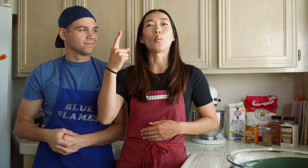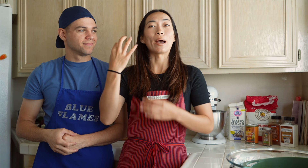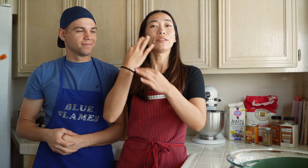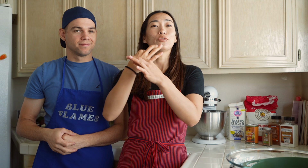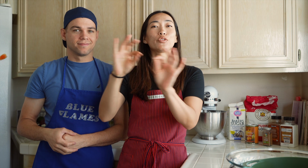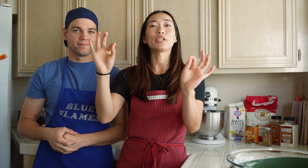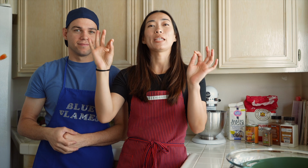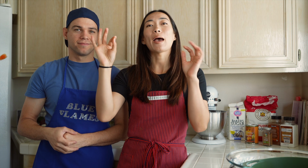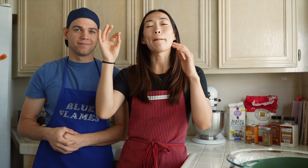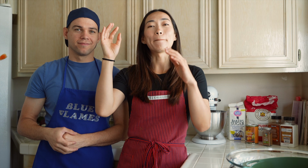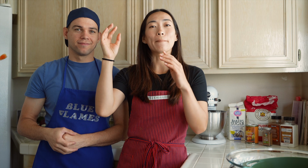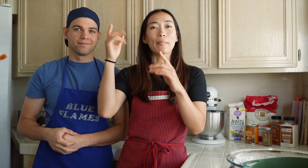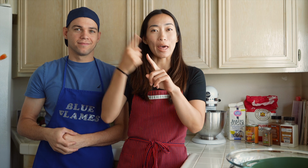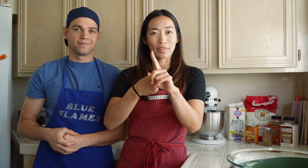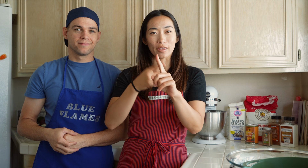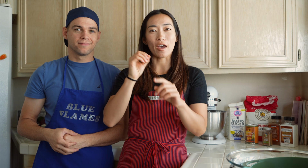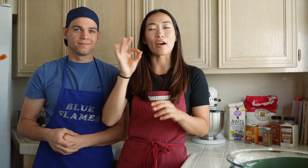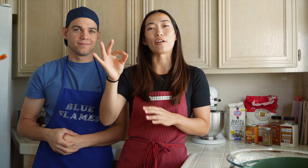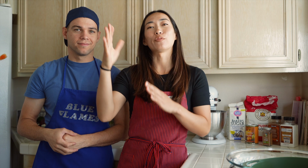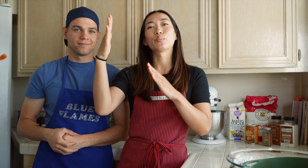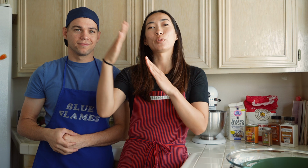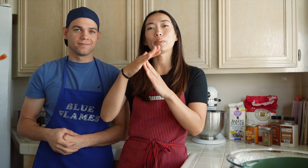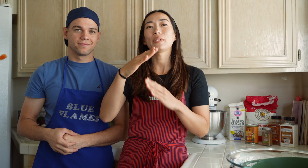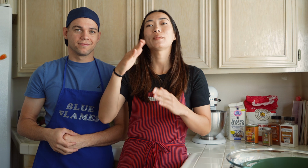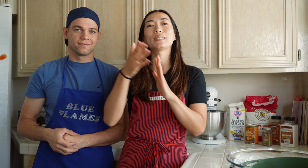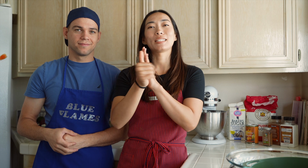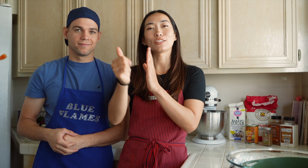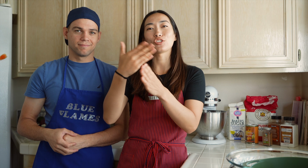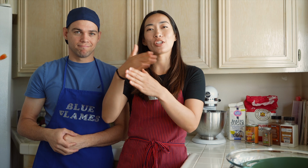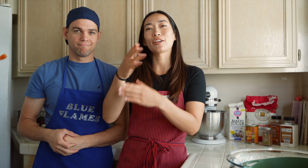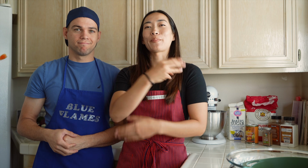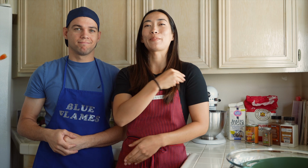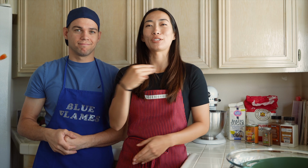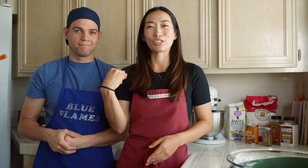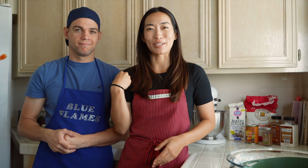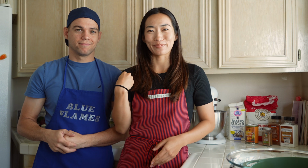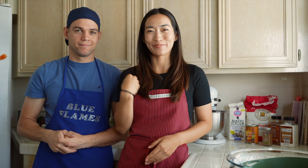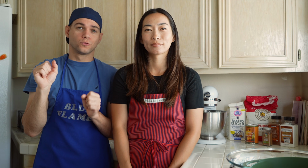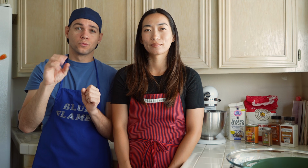one free month of premium Skillshare membership